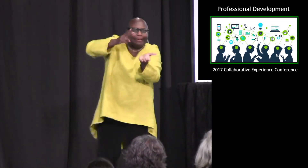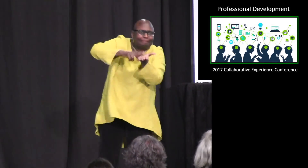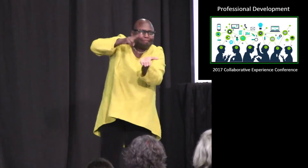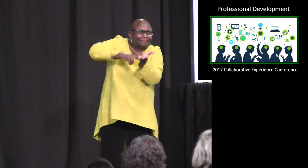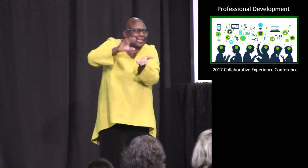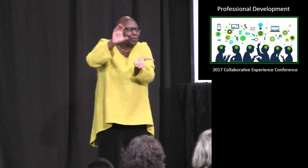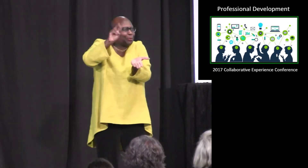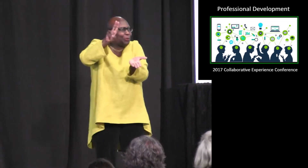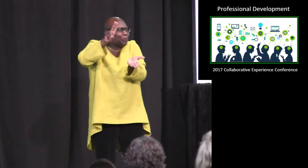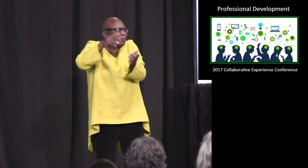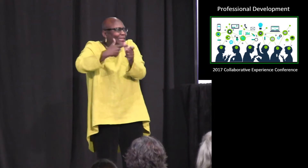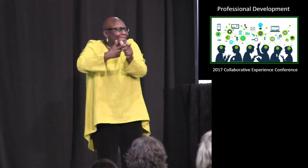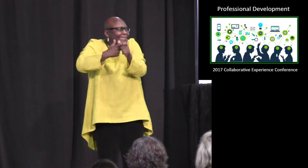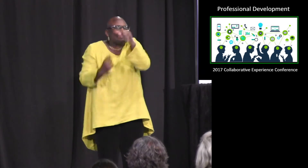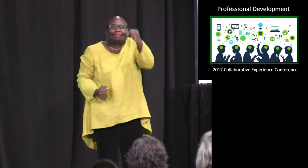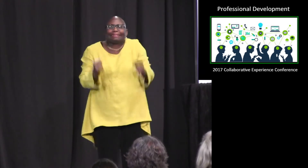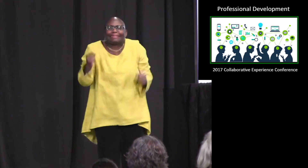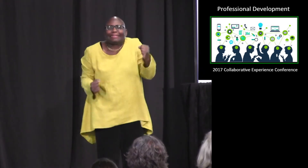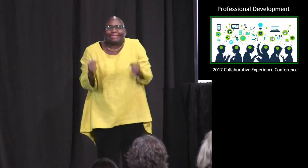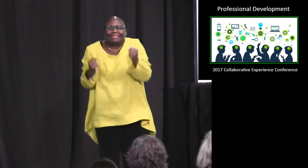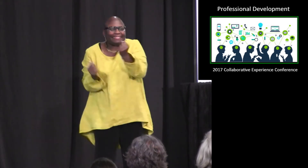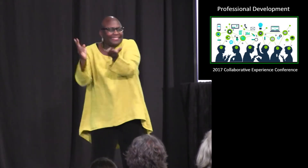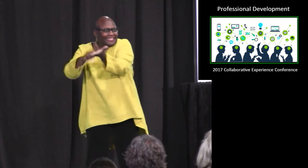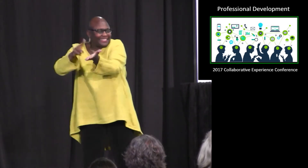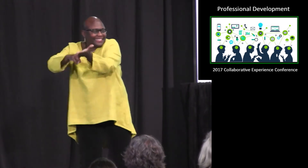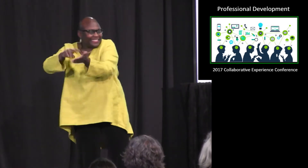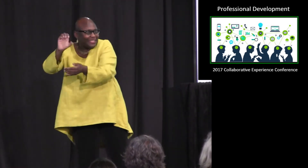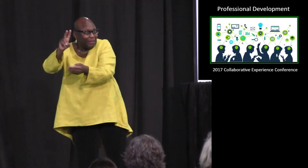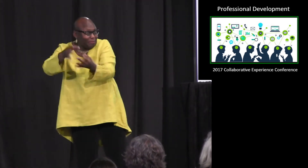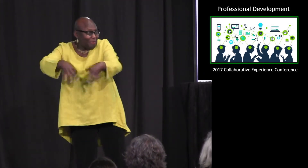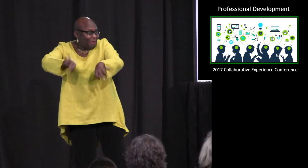equity versus equality and sphere of influence.